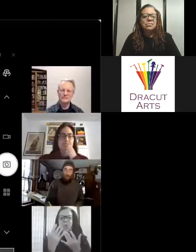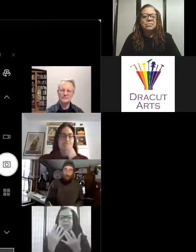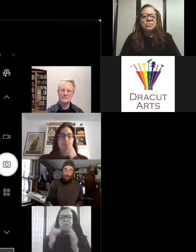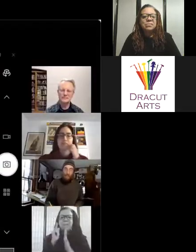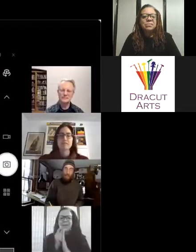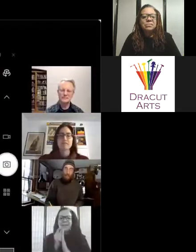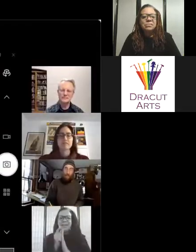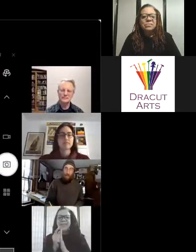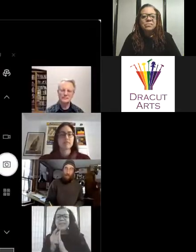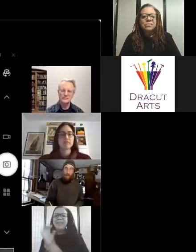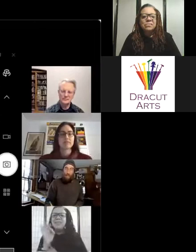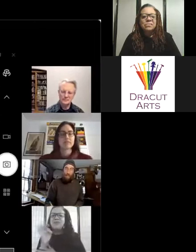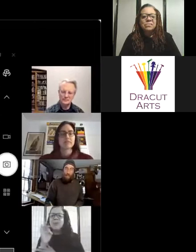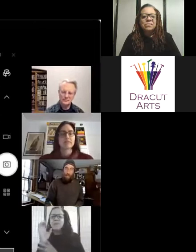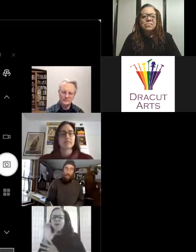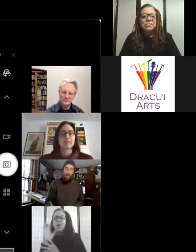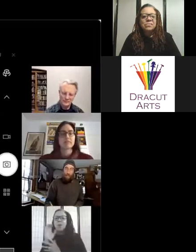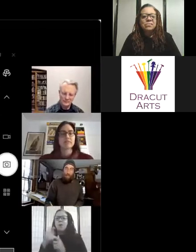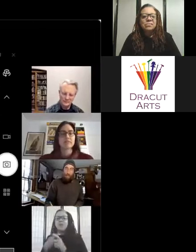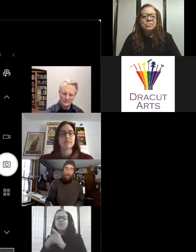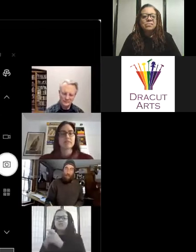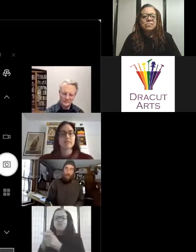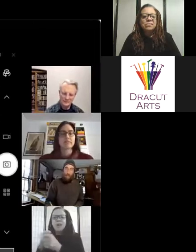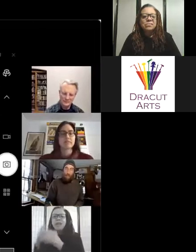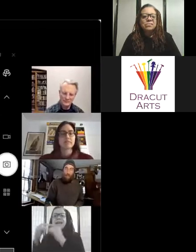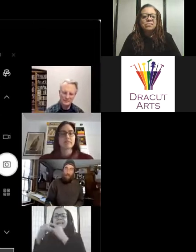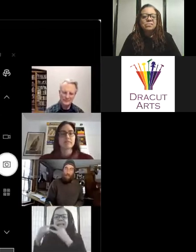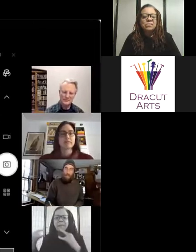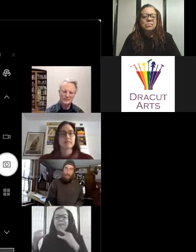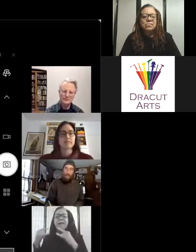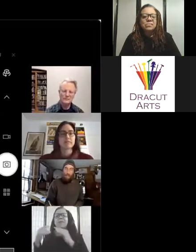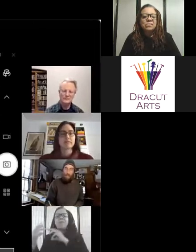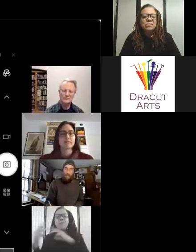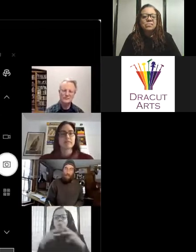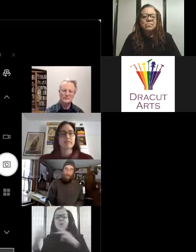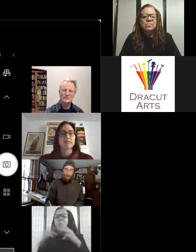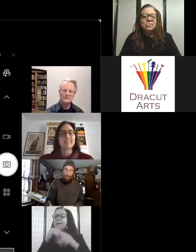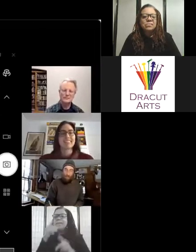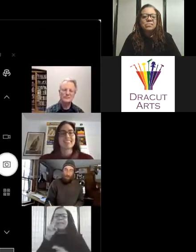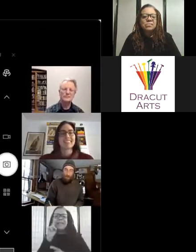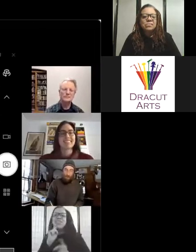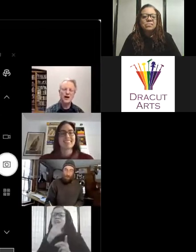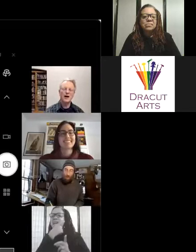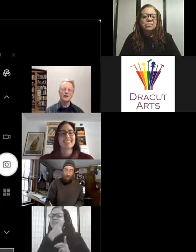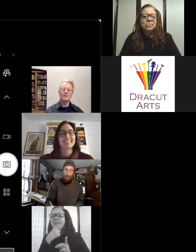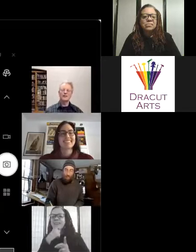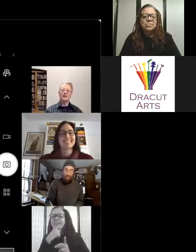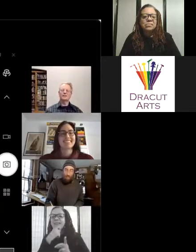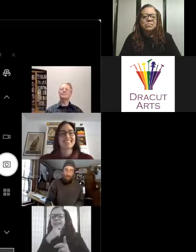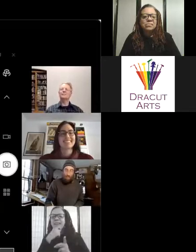when he's camping and then running from battlefield to battlefield, he's not shaving, so why am I drawing him clean shaven?